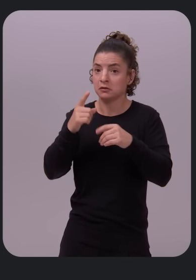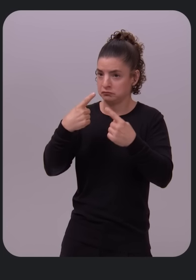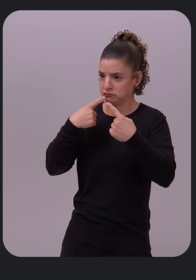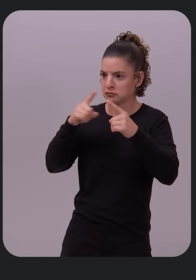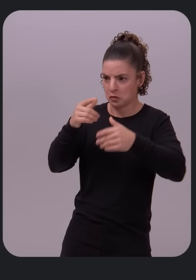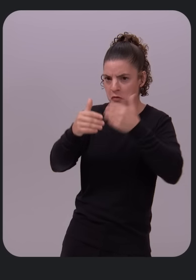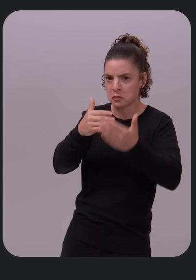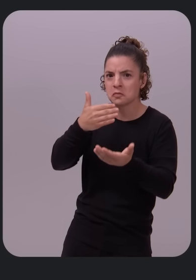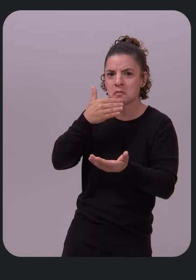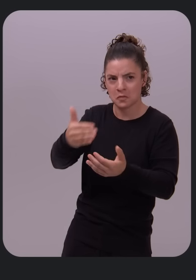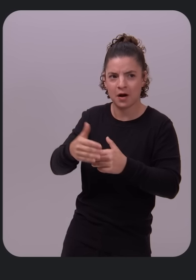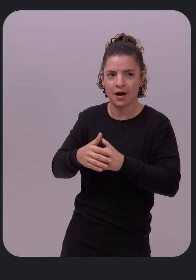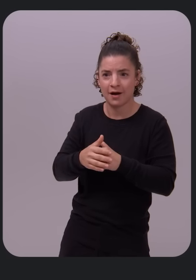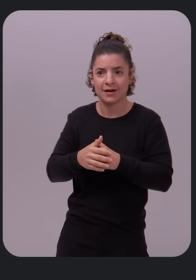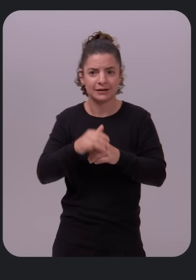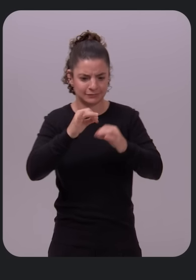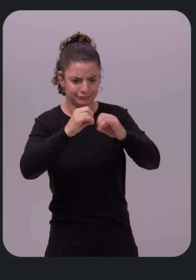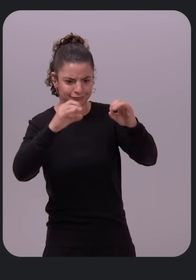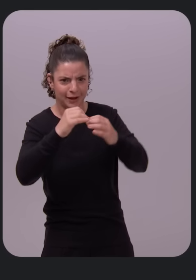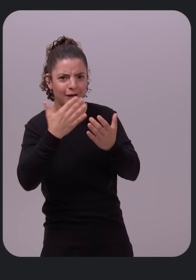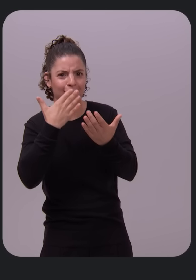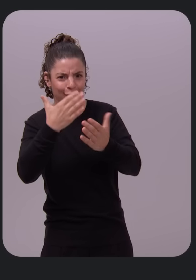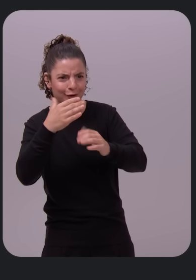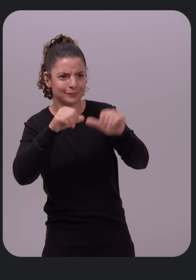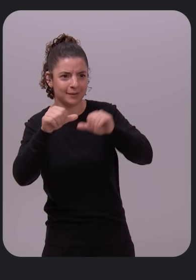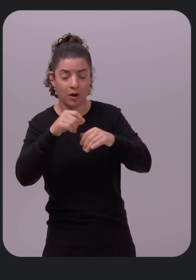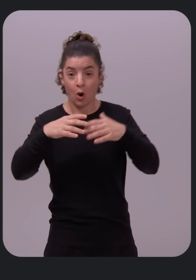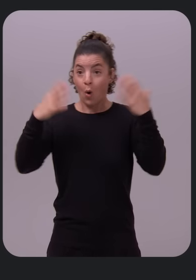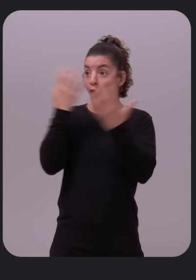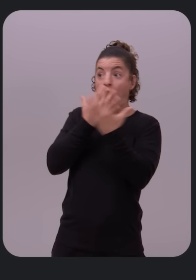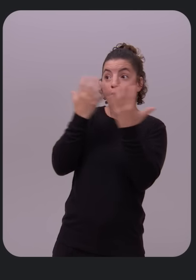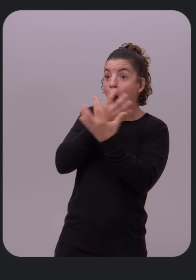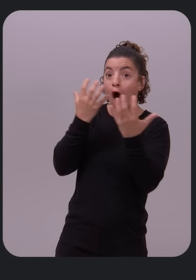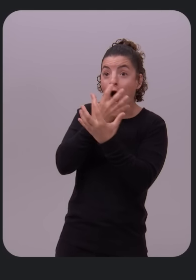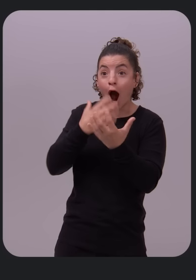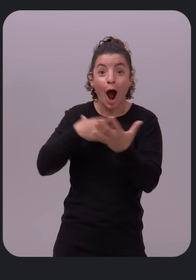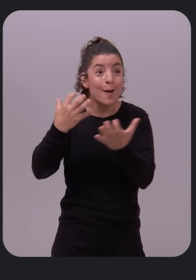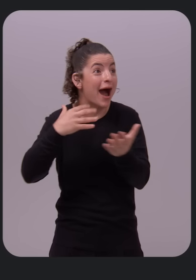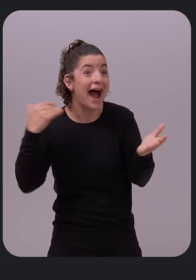This is awesome. Thanks. Whoa. Can we do it again? Go.